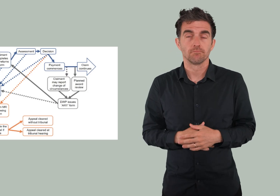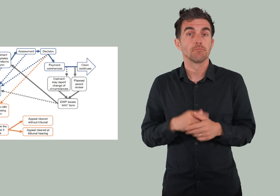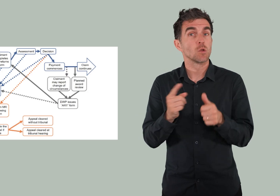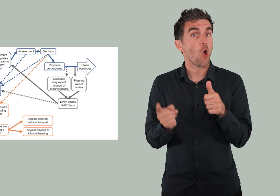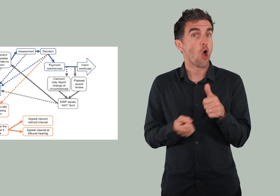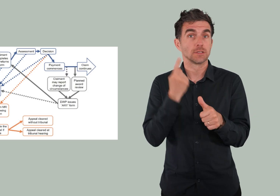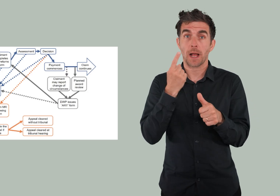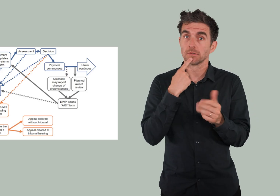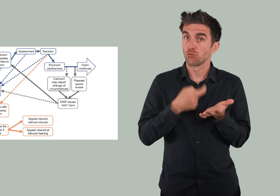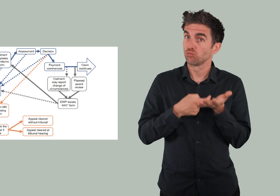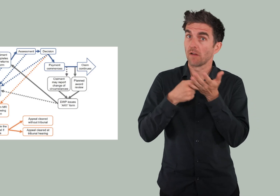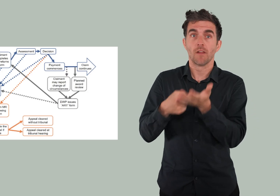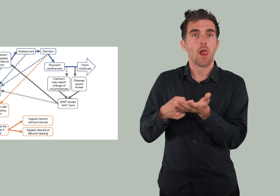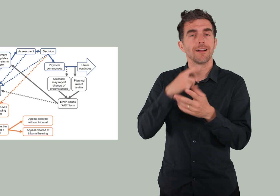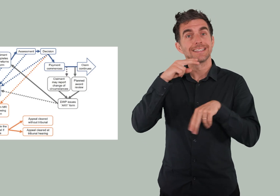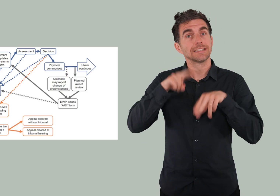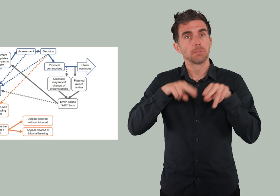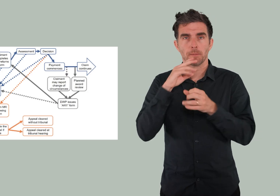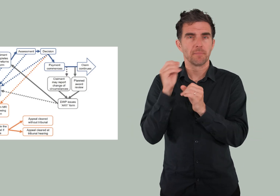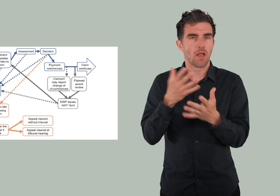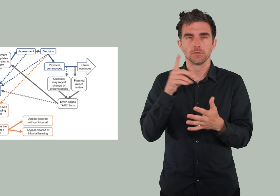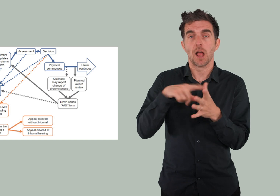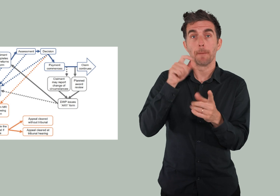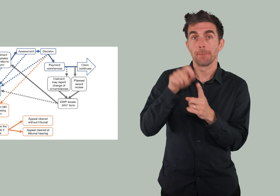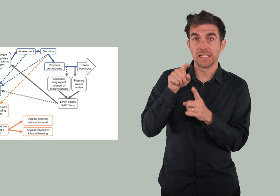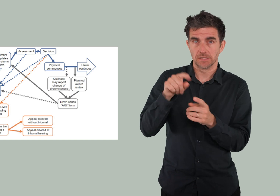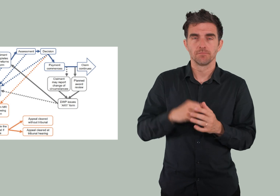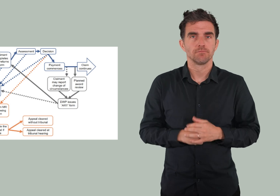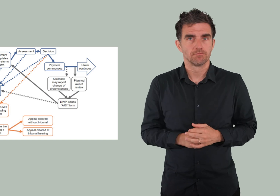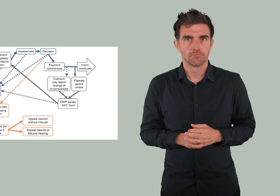a) automatic referral to the Assessment Provider (AP);